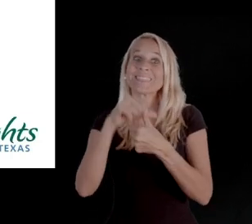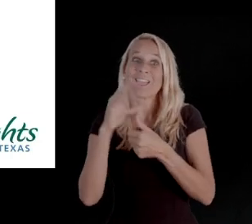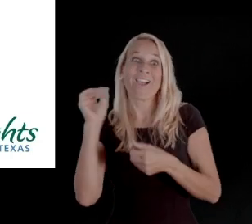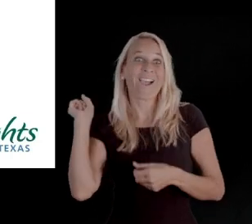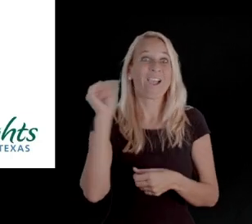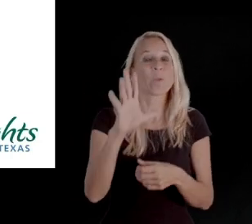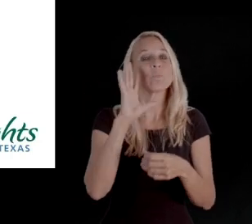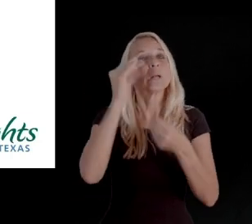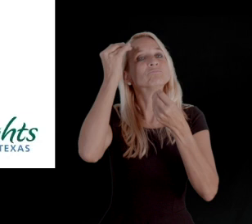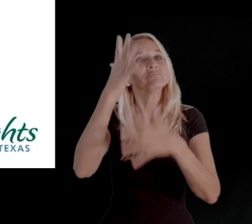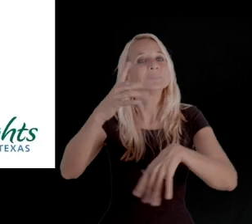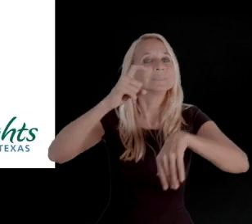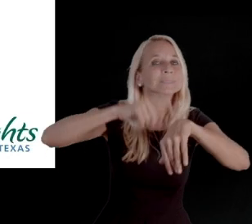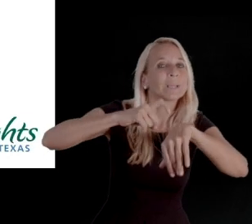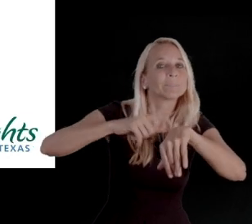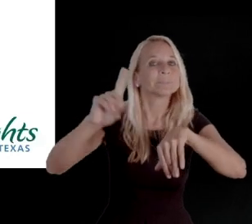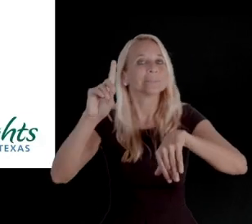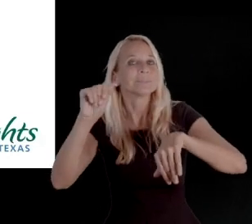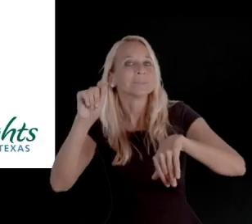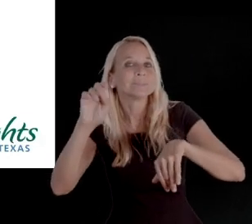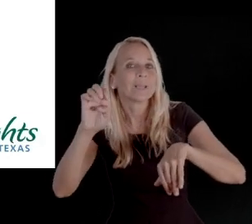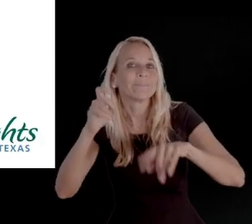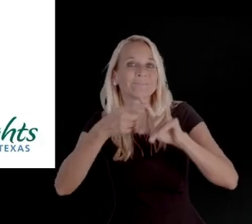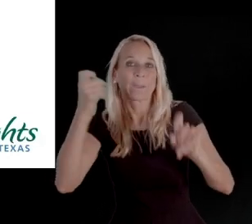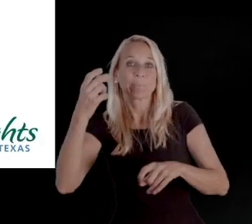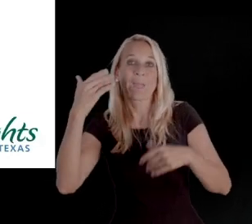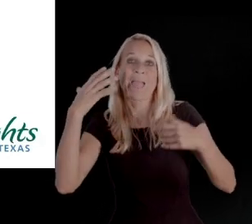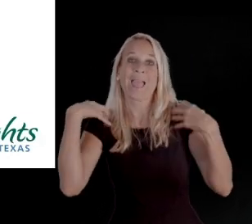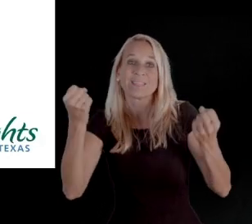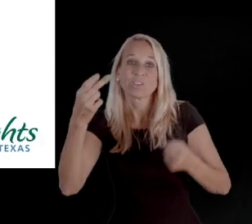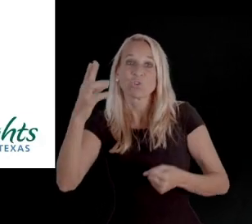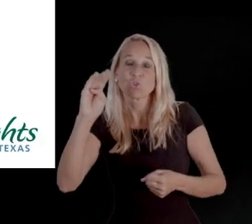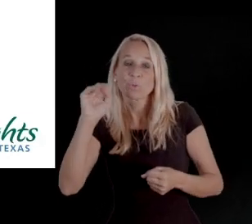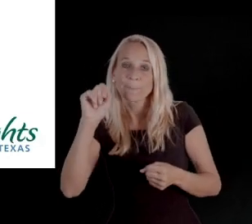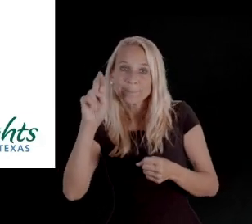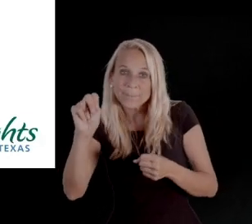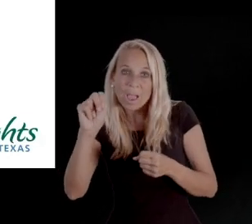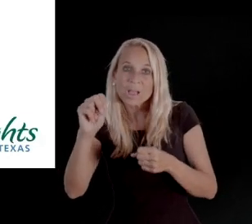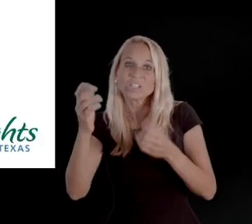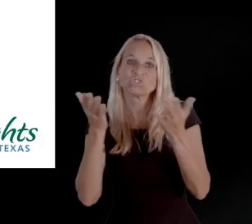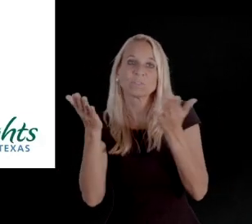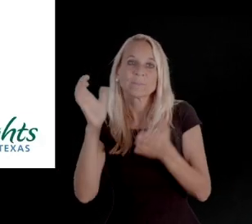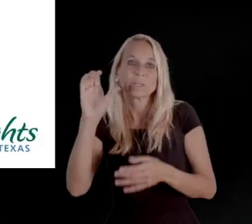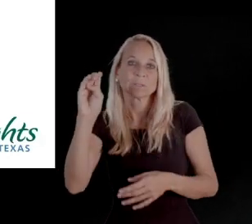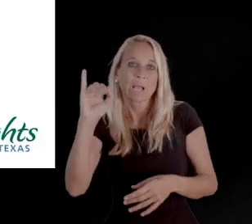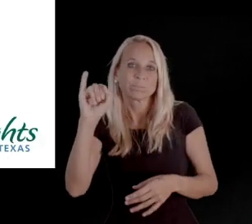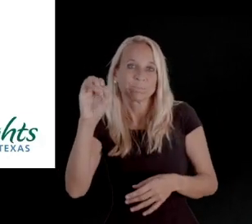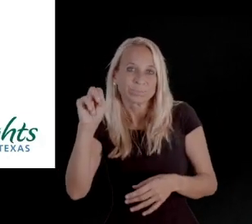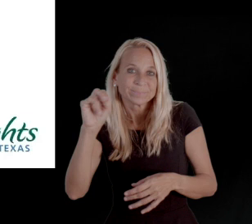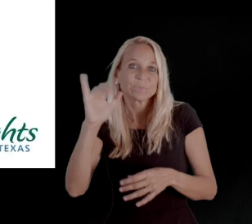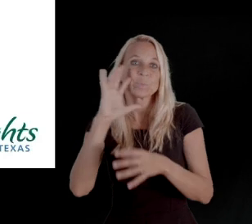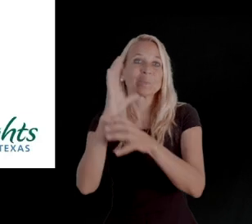comes from the Health and Human Services Commission Appeals Division. So you'll receive a packet from the Health and Human Services Commission, so HHSE.